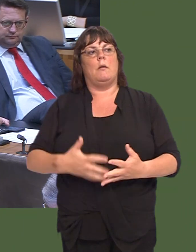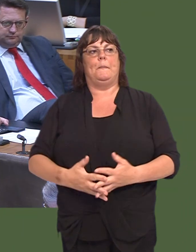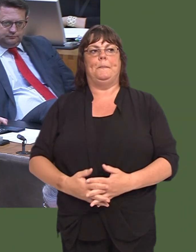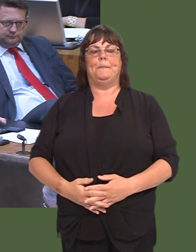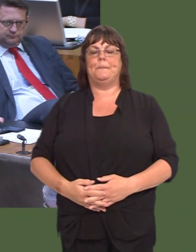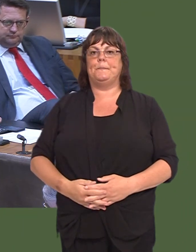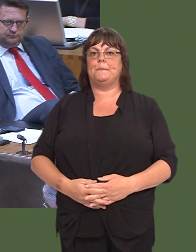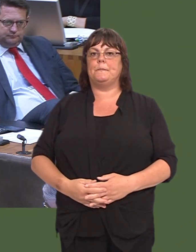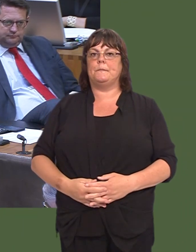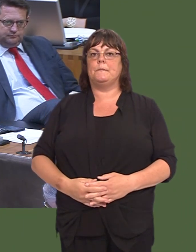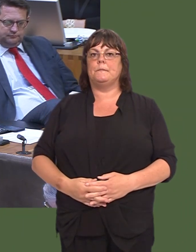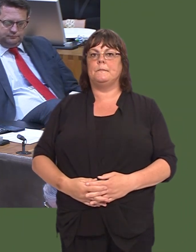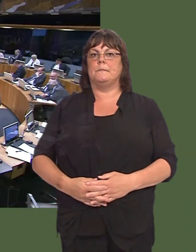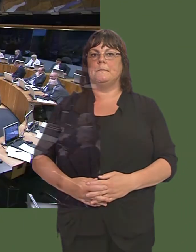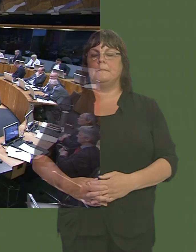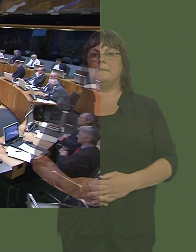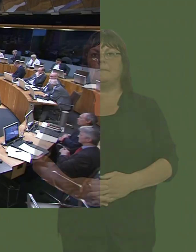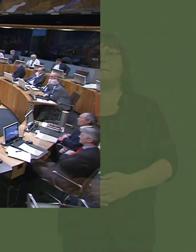Y Llywydd / The Llywydd: Diolch iír Prif Weinidog.